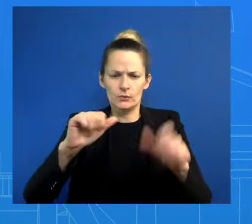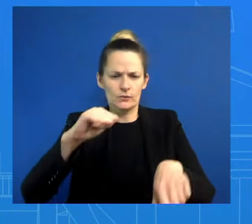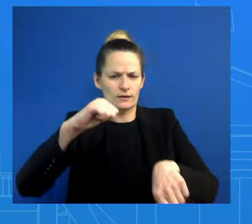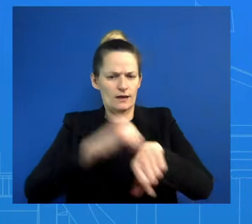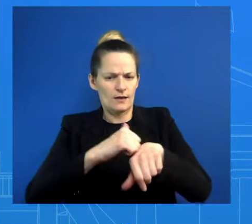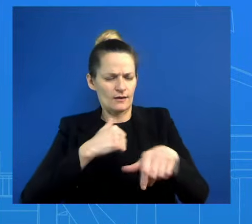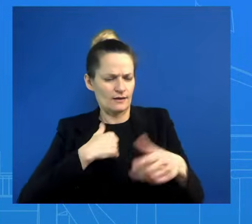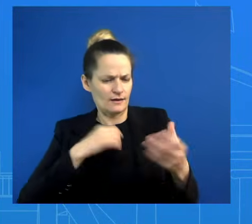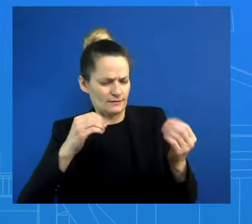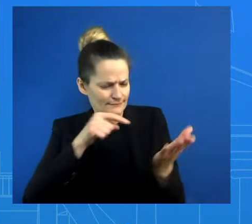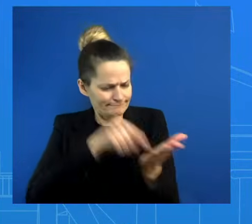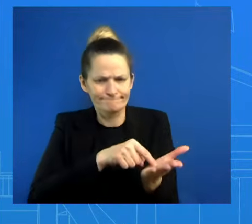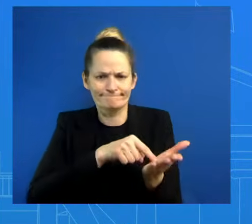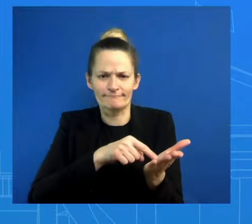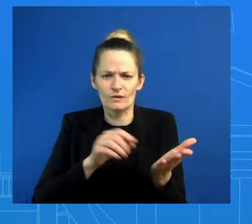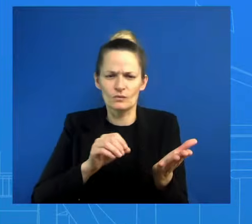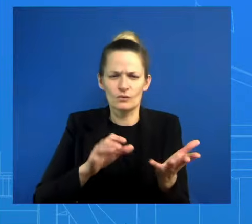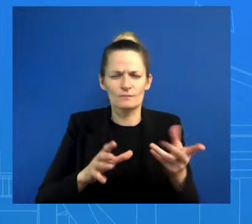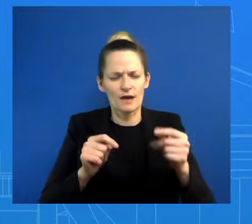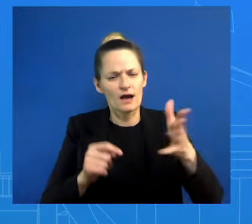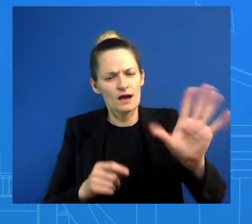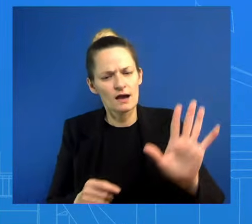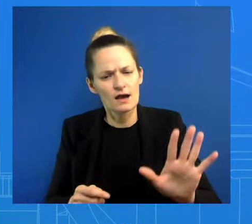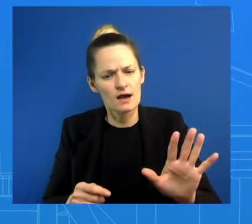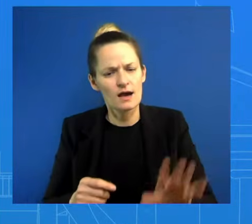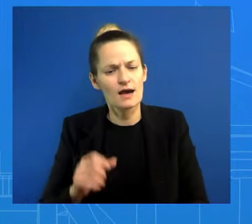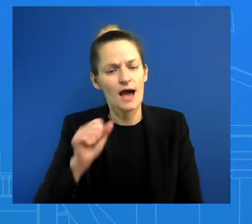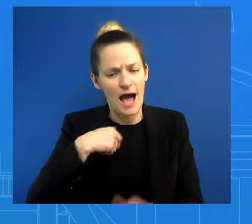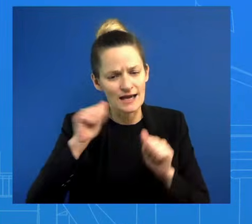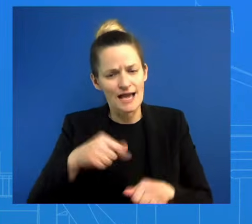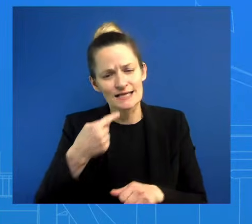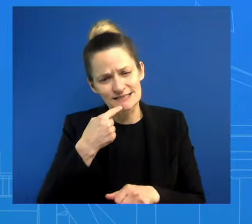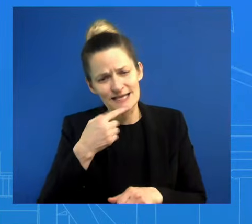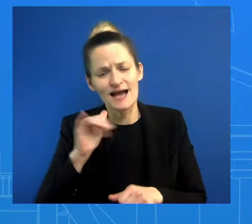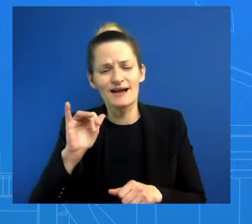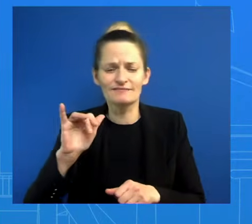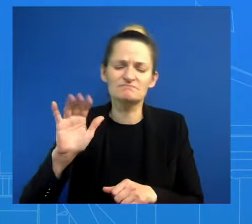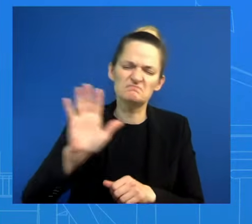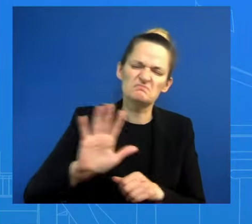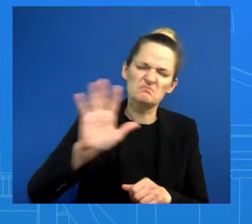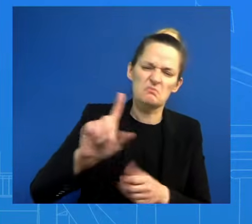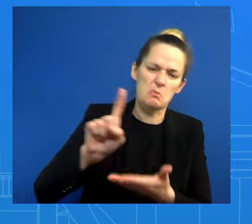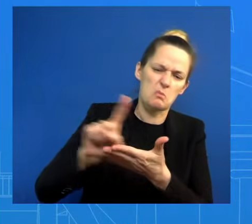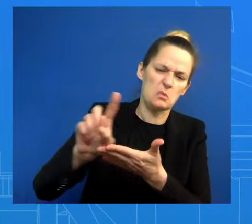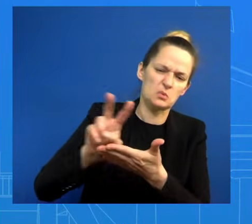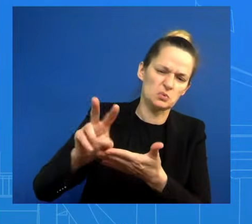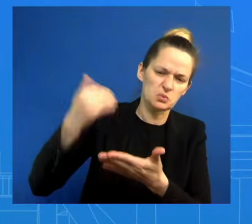or two we learned from -- from the -- from the Russians that they were willing